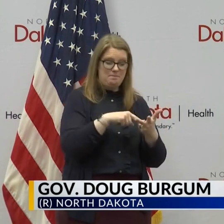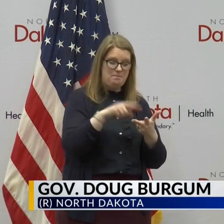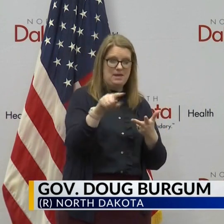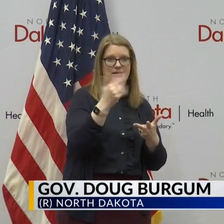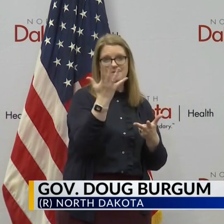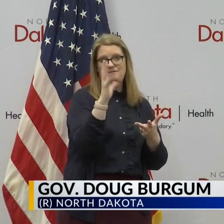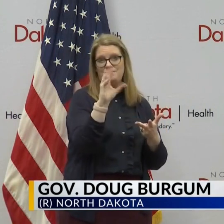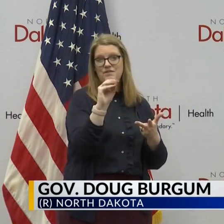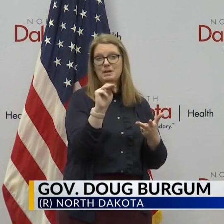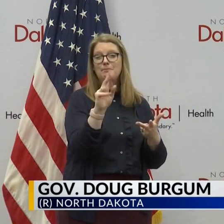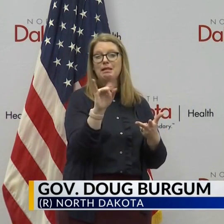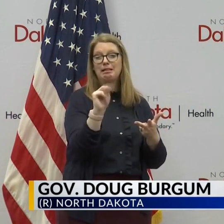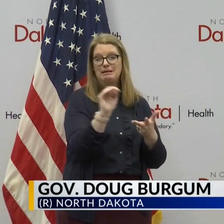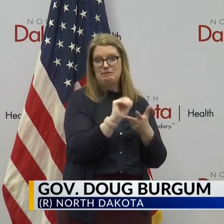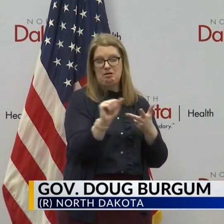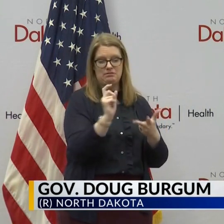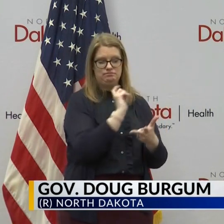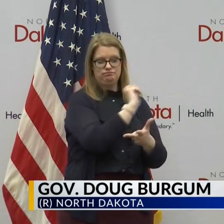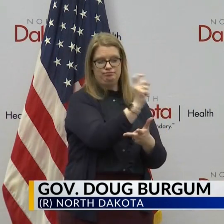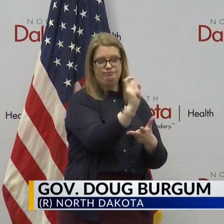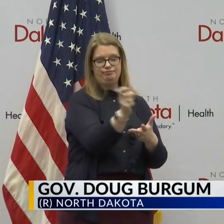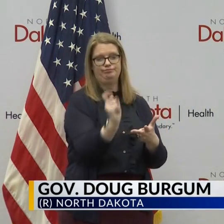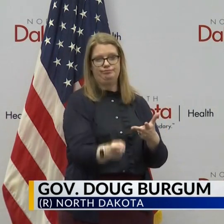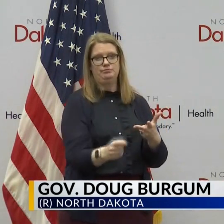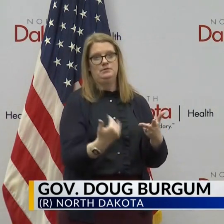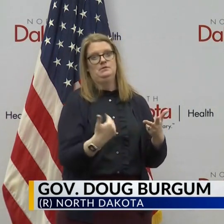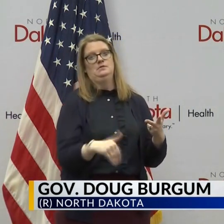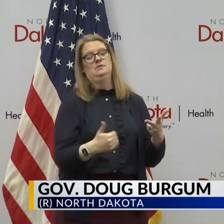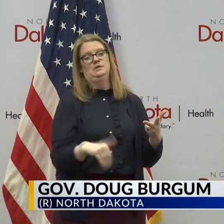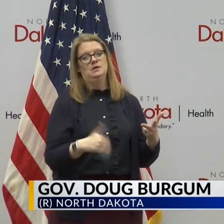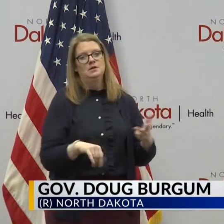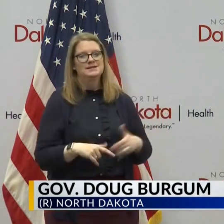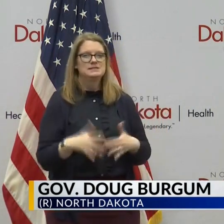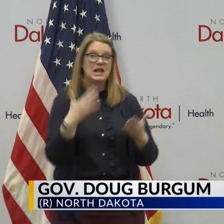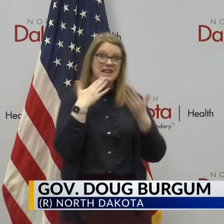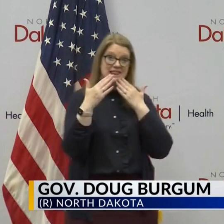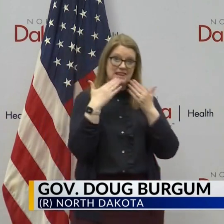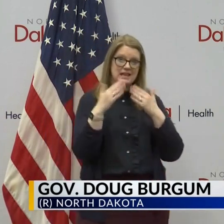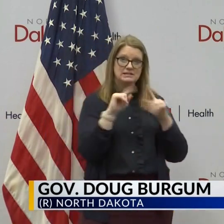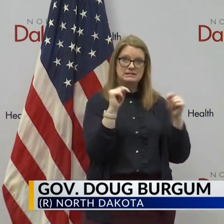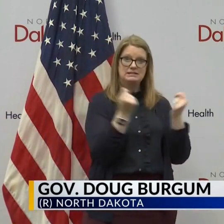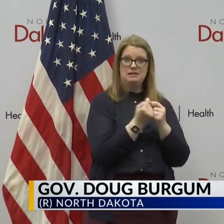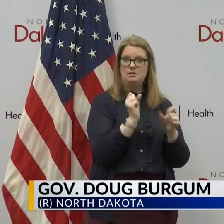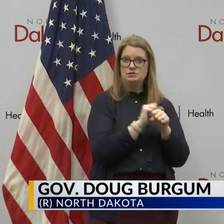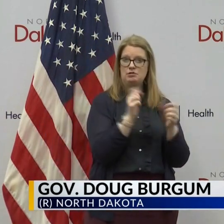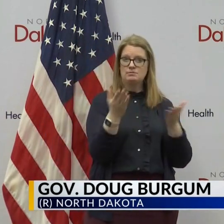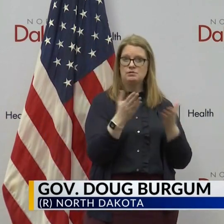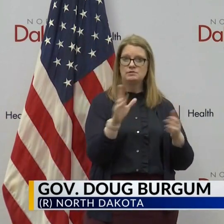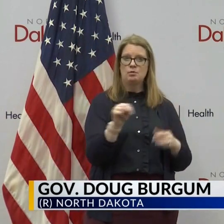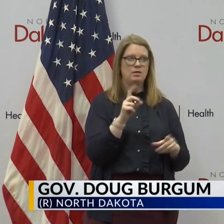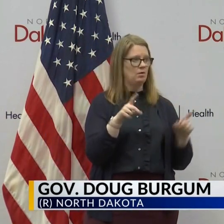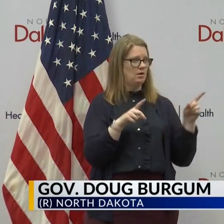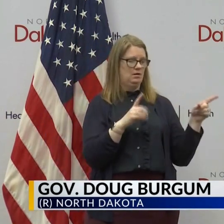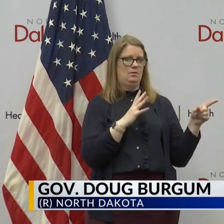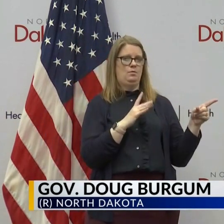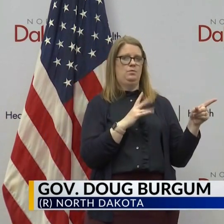PAYMENTS AND FUPC BACK PAYMENTS FOR PREVIOUS WEEKS MISSED SO THAT WILL BE A RECORD SINGLE DAY PAYOUT, $50 MILLION GOING OUT